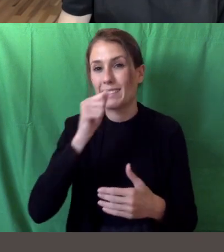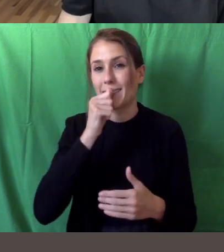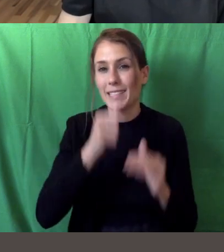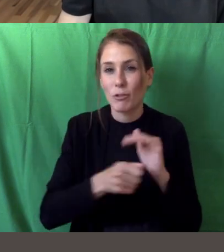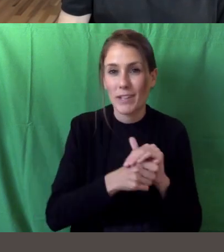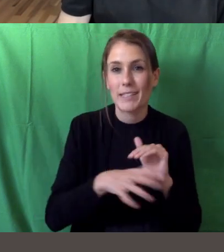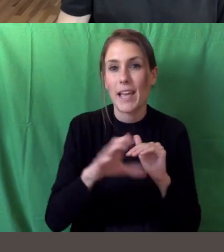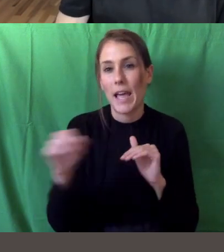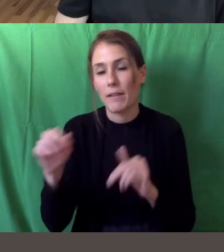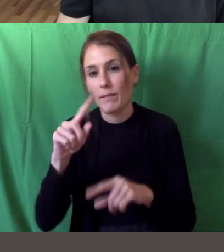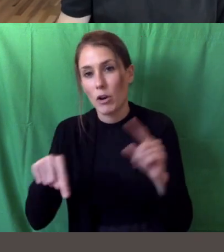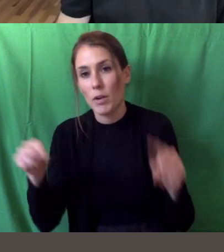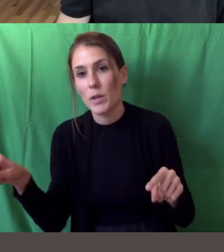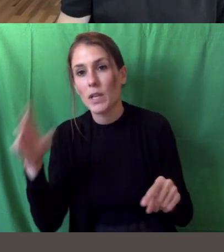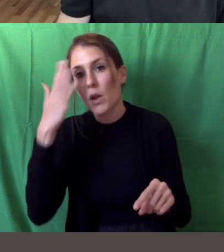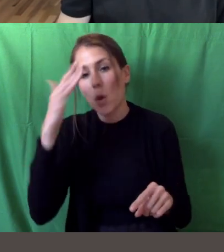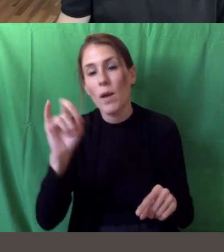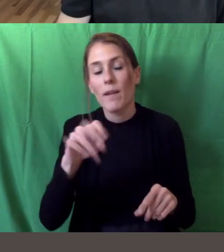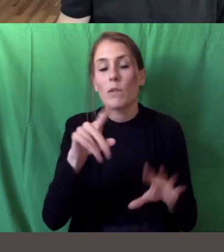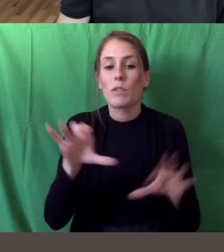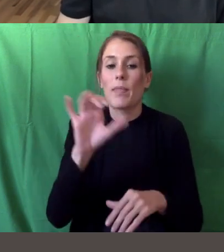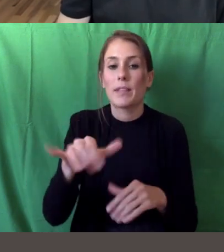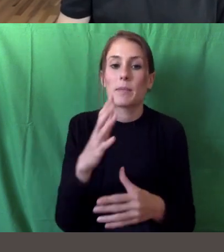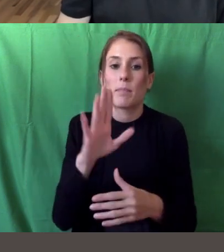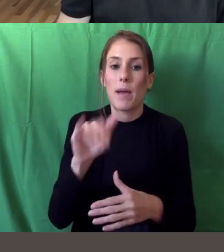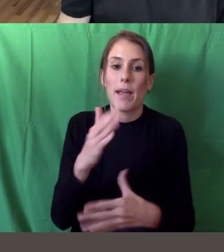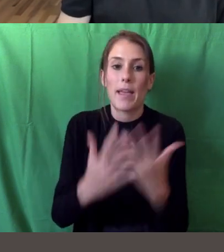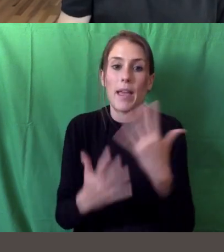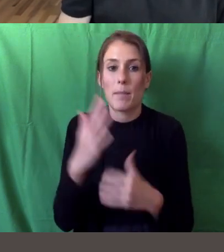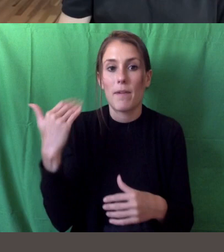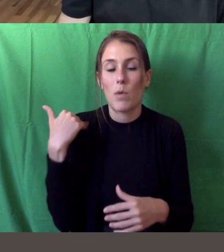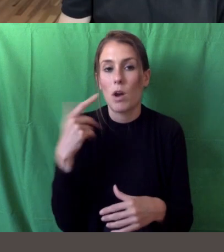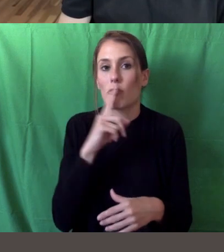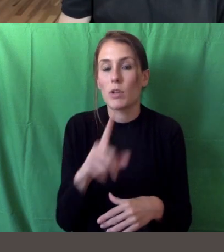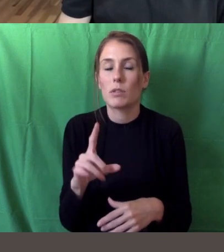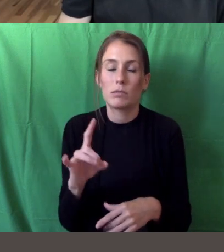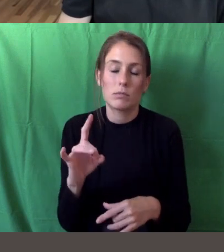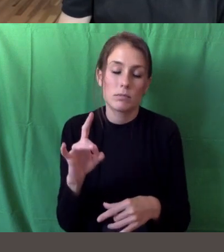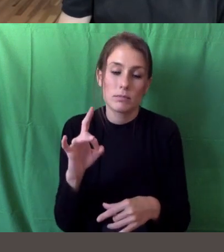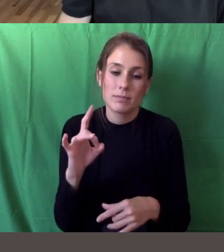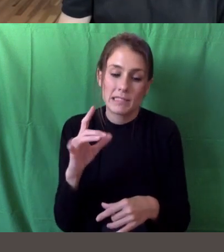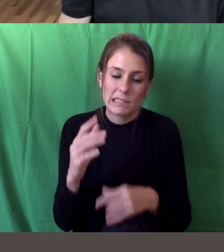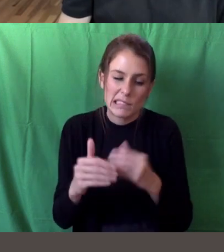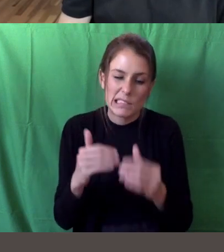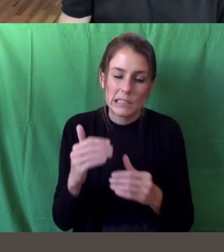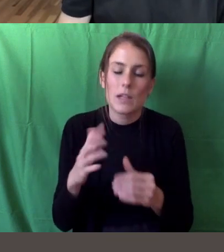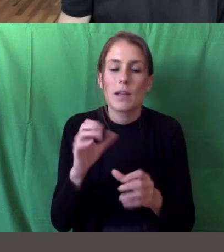So I don't know if you've ever walked through this process manually before, but it is quite tedious, and it can be a little bit confusing.